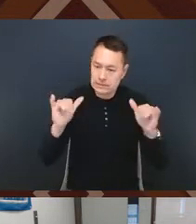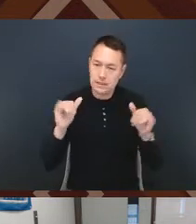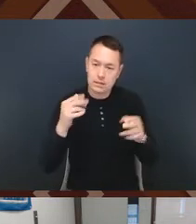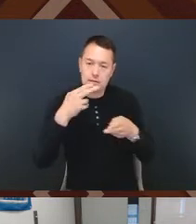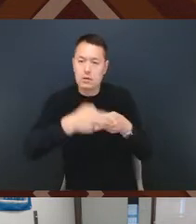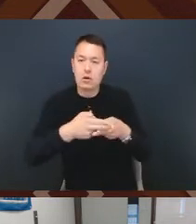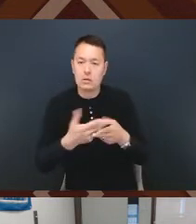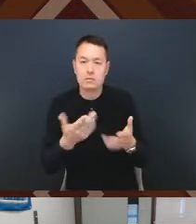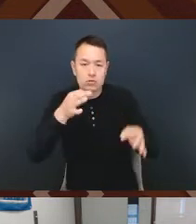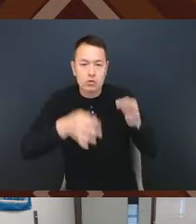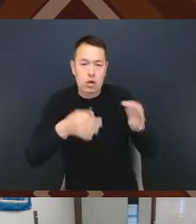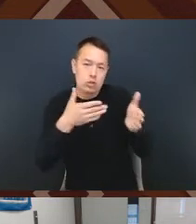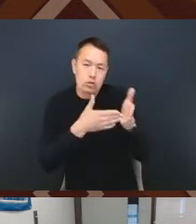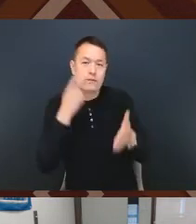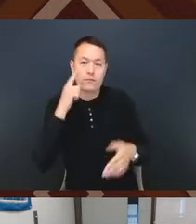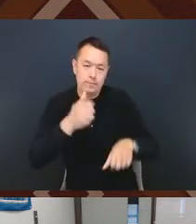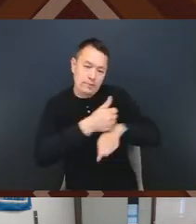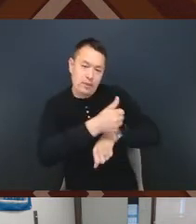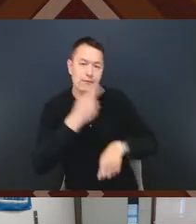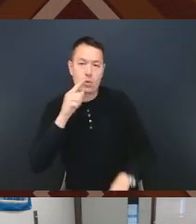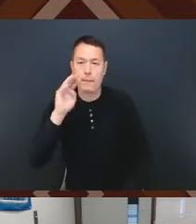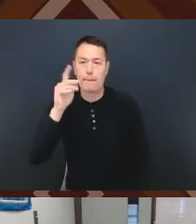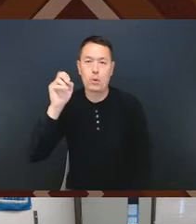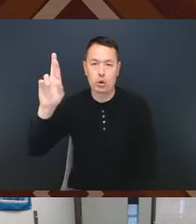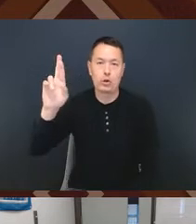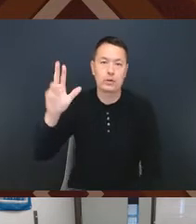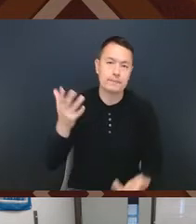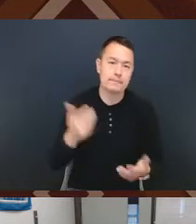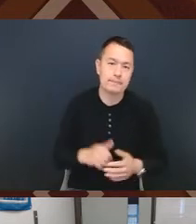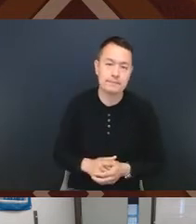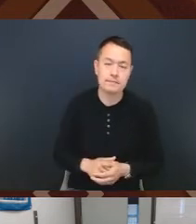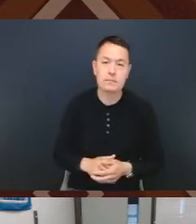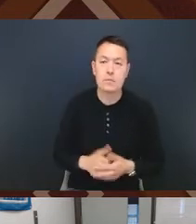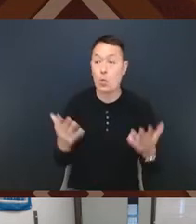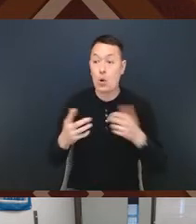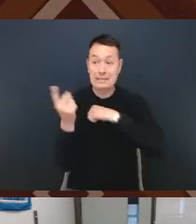no charge him for murder. I'm not sure what the sentence would be, but now